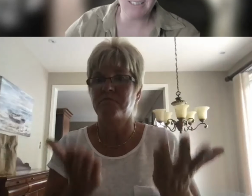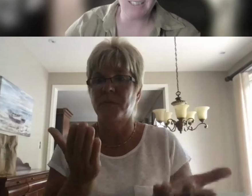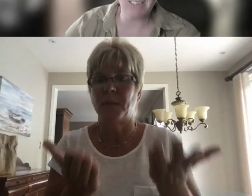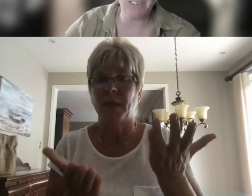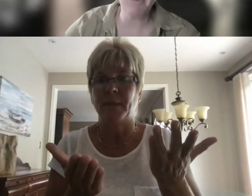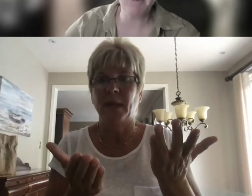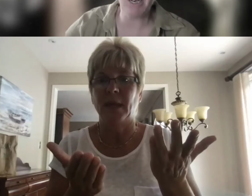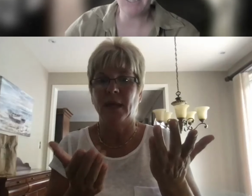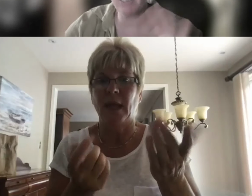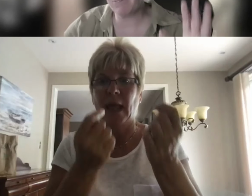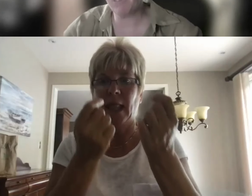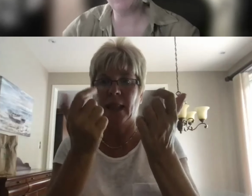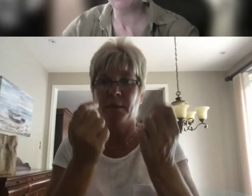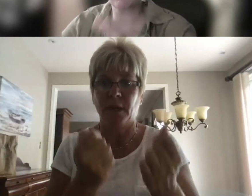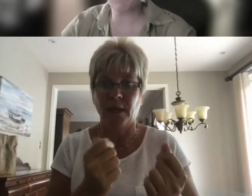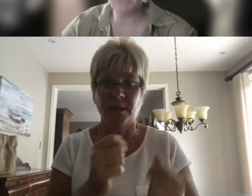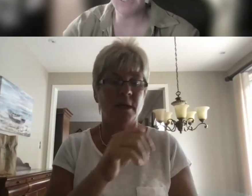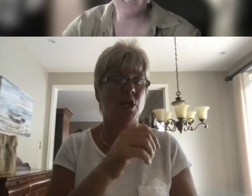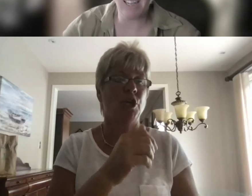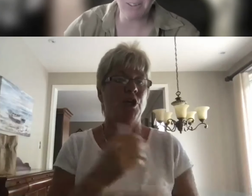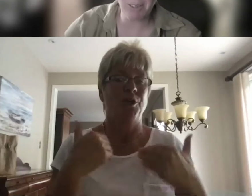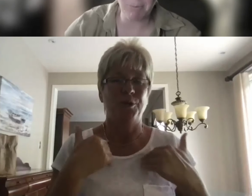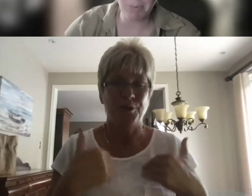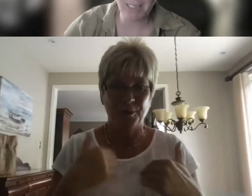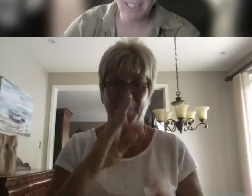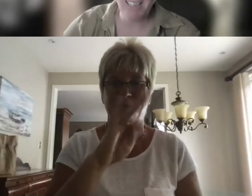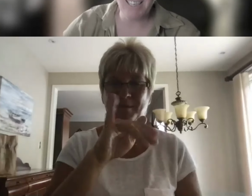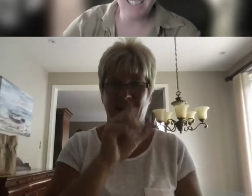the human bias that finds its way into the algorithms and